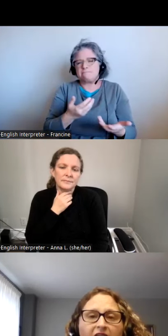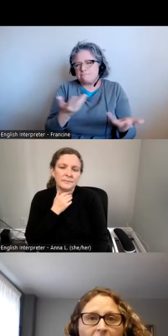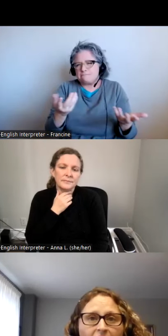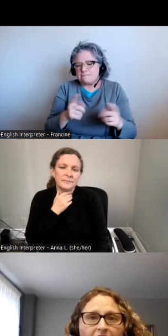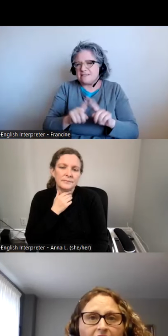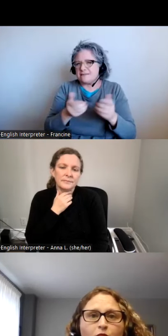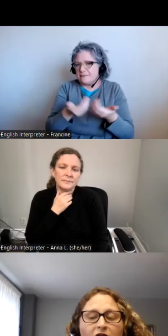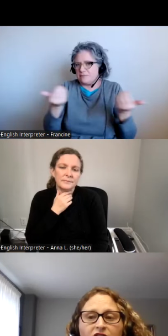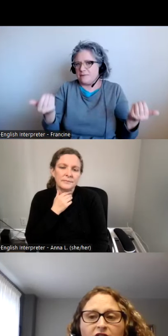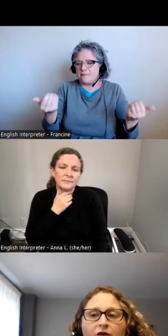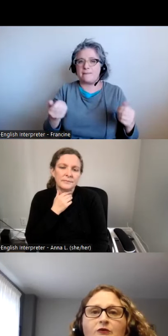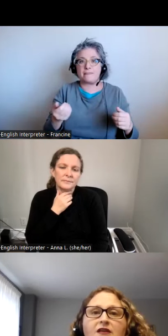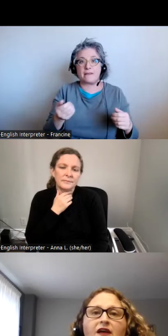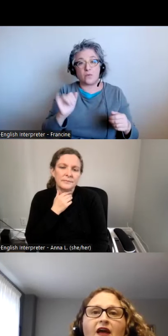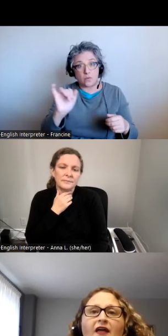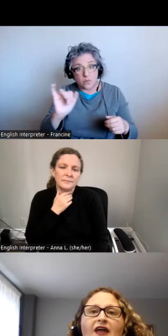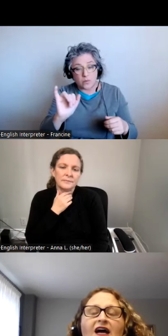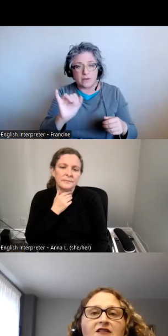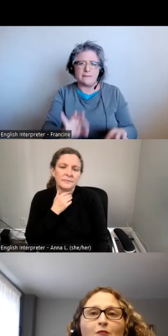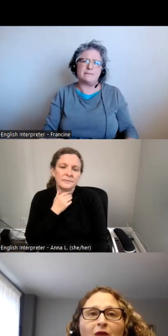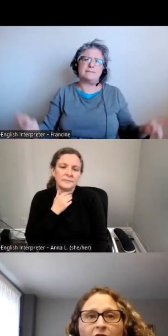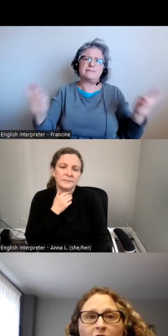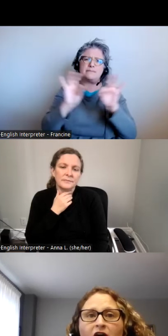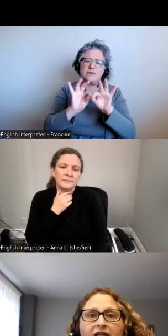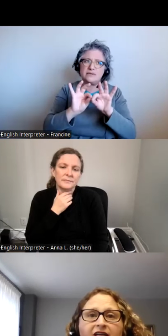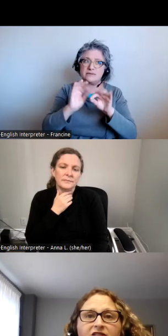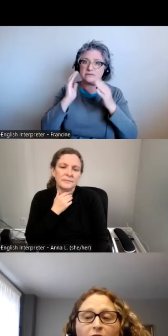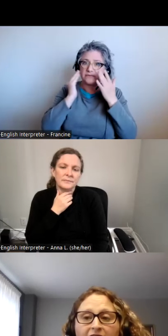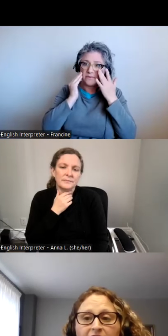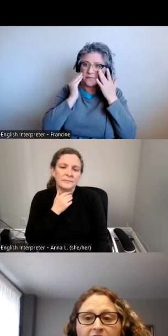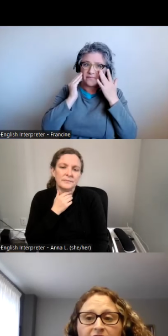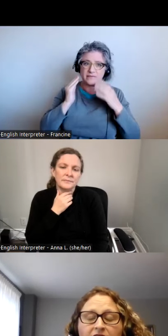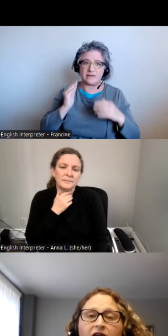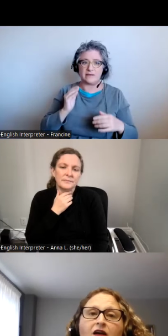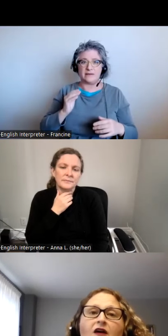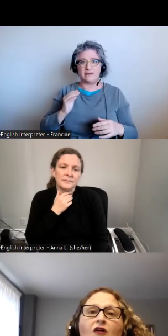from vaccination